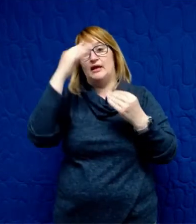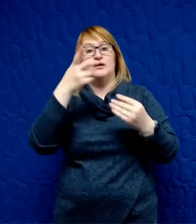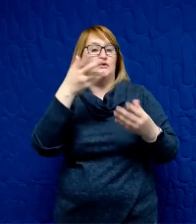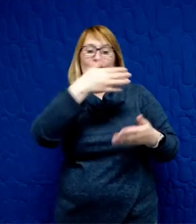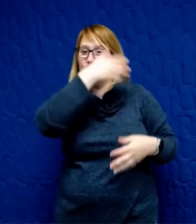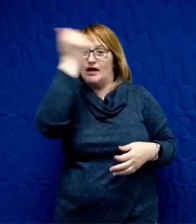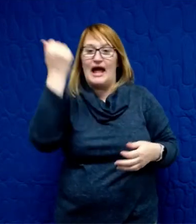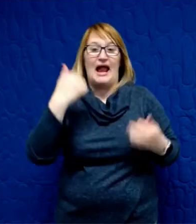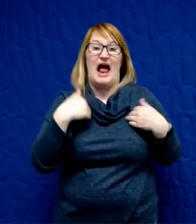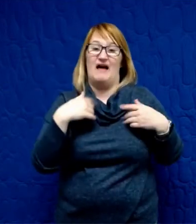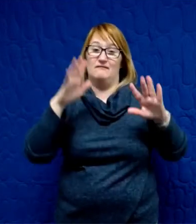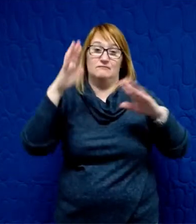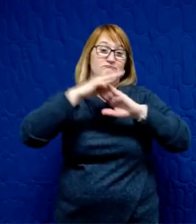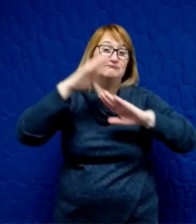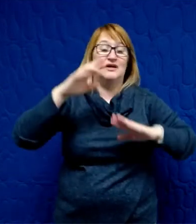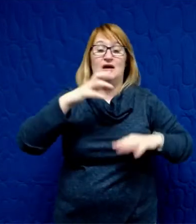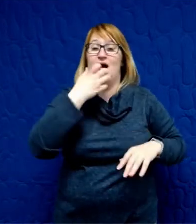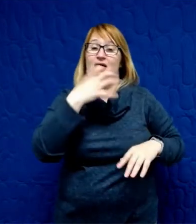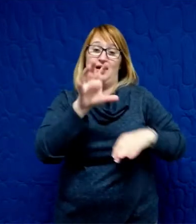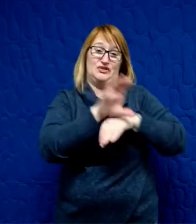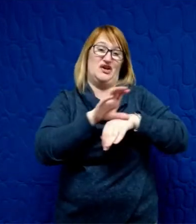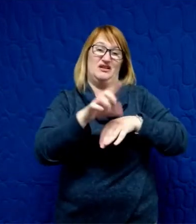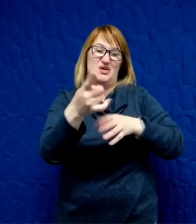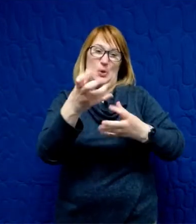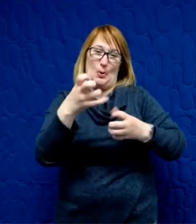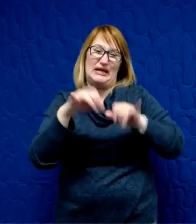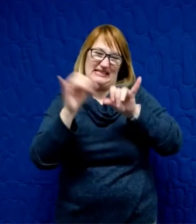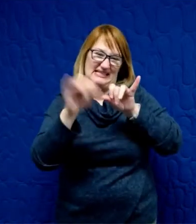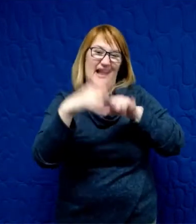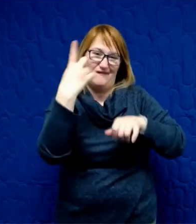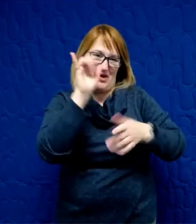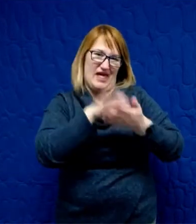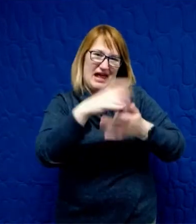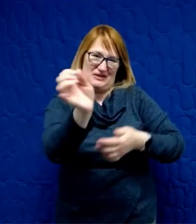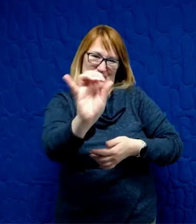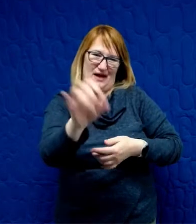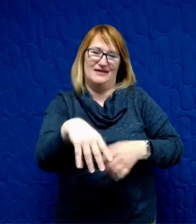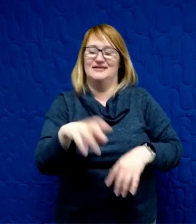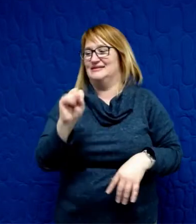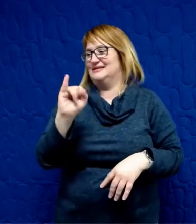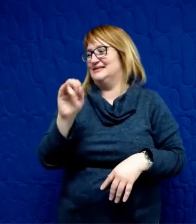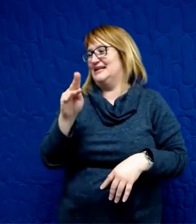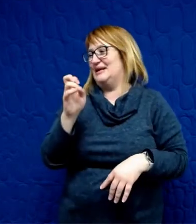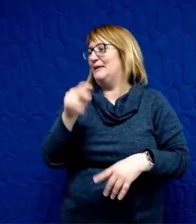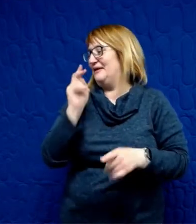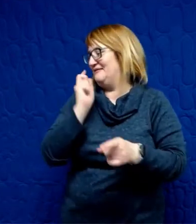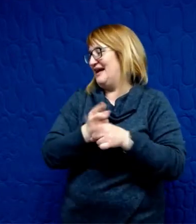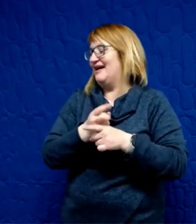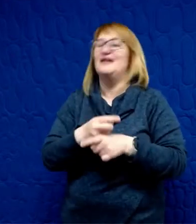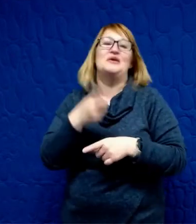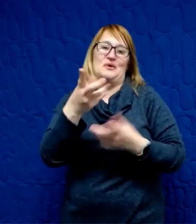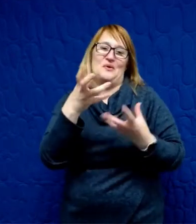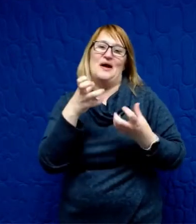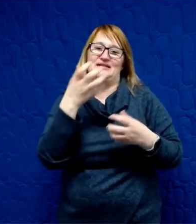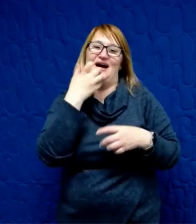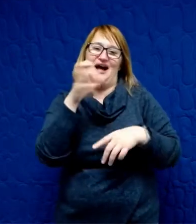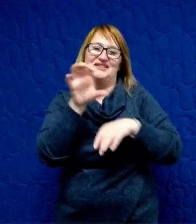the most amazing hot chocolate as well so you're going to want to stay for that as well Get a cup of that.